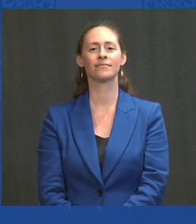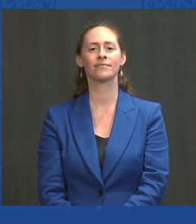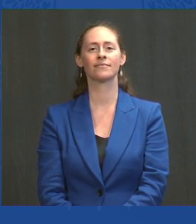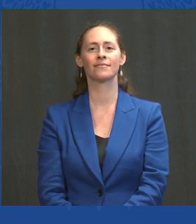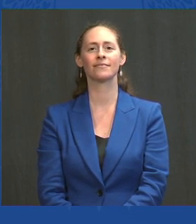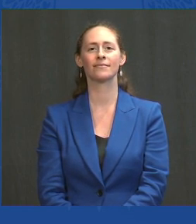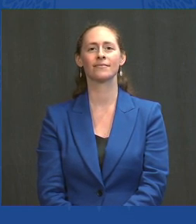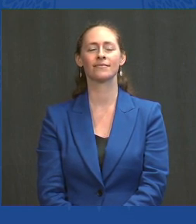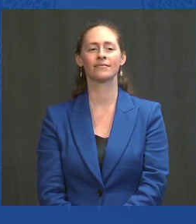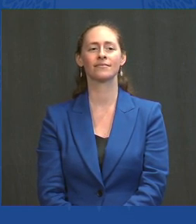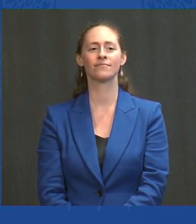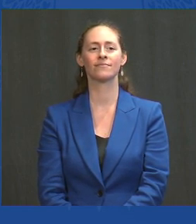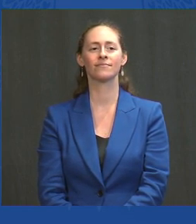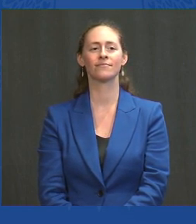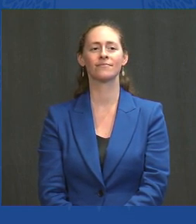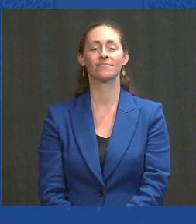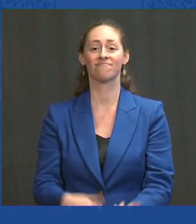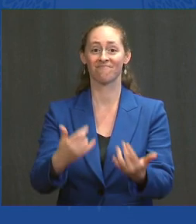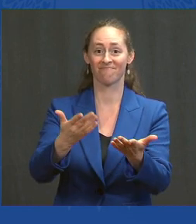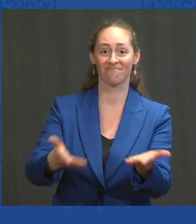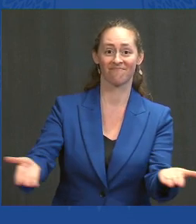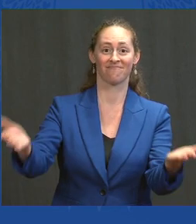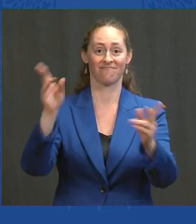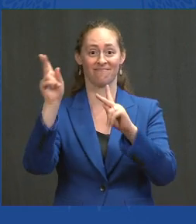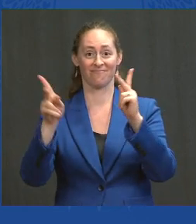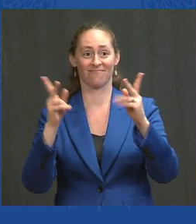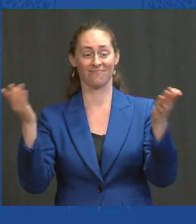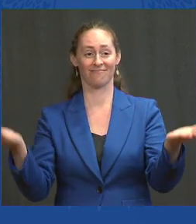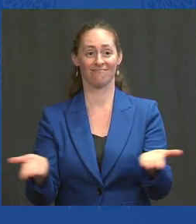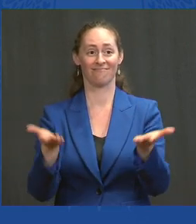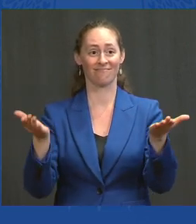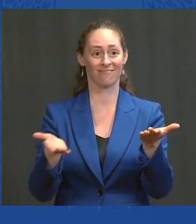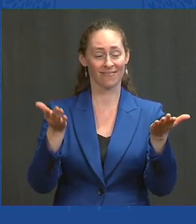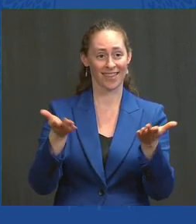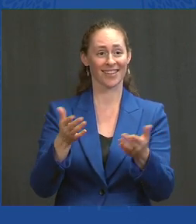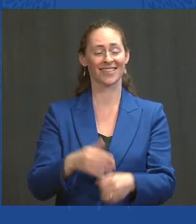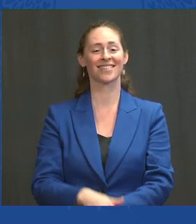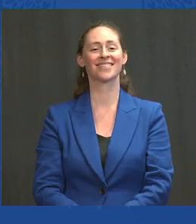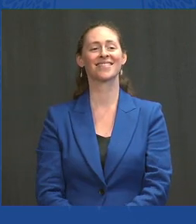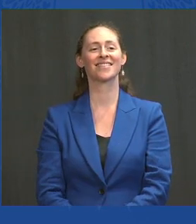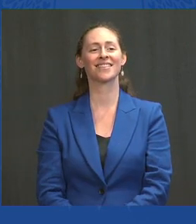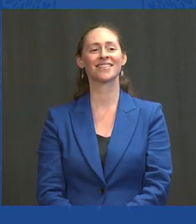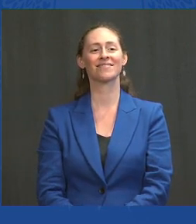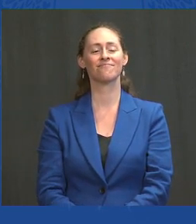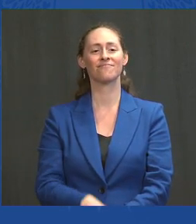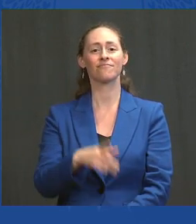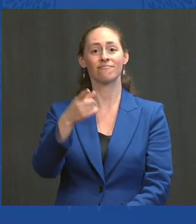Candidates, when you hear your country of nationality, please stand and remain standing.